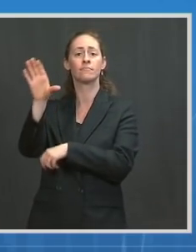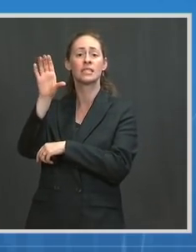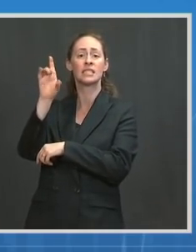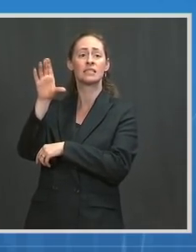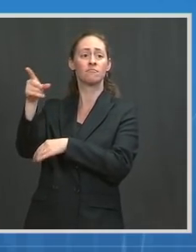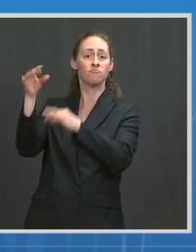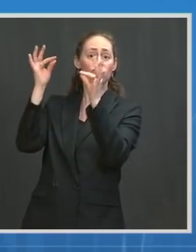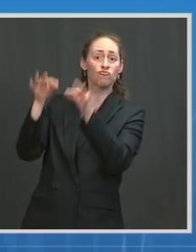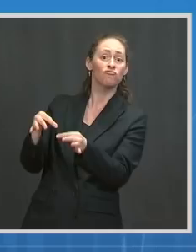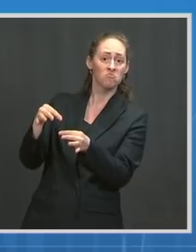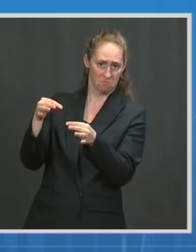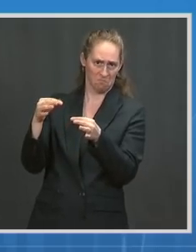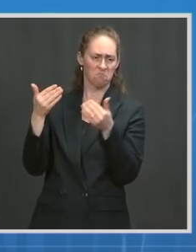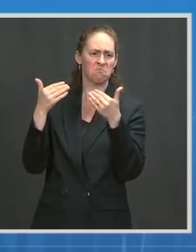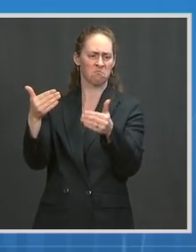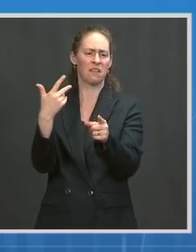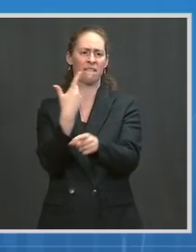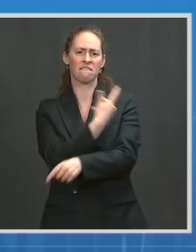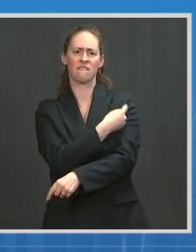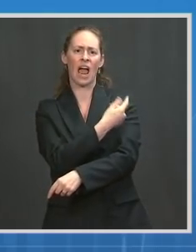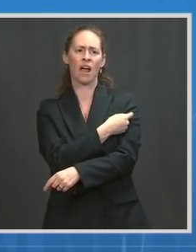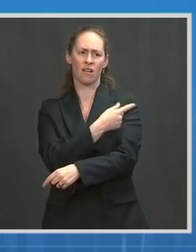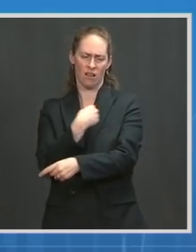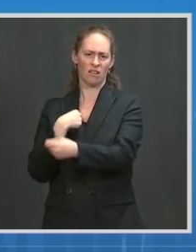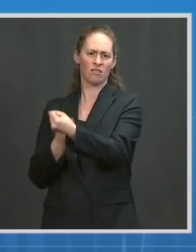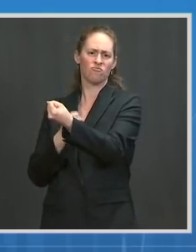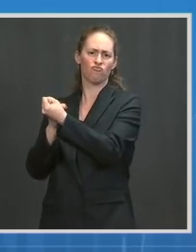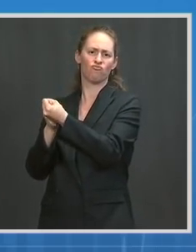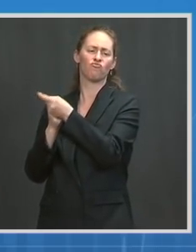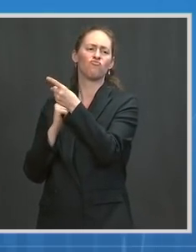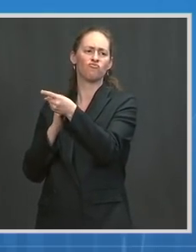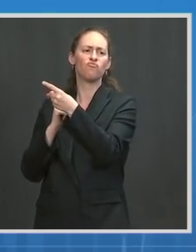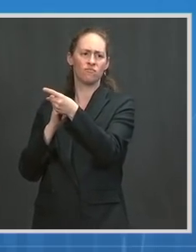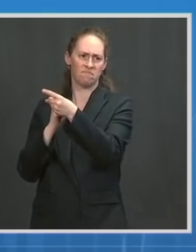making the Pfizer vaccine available to anyone who is 12 years and older.